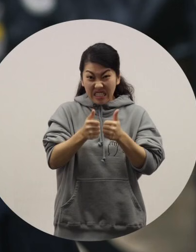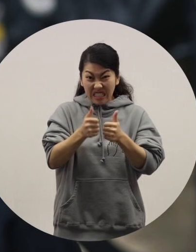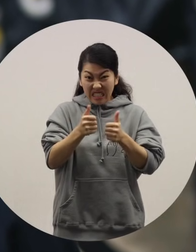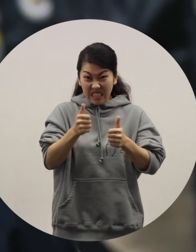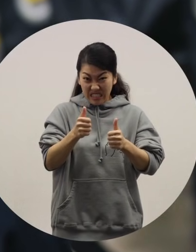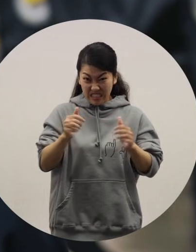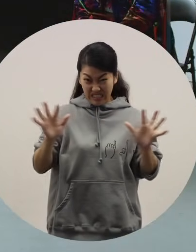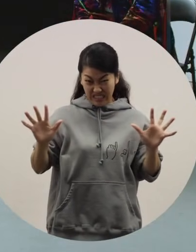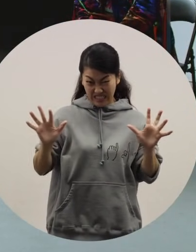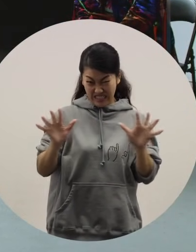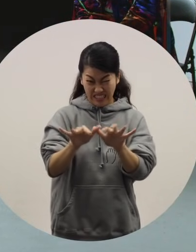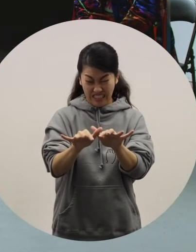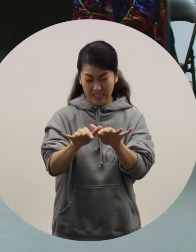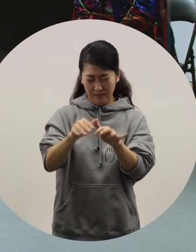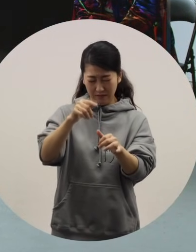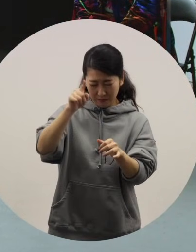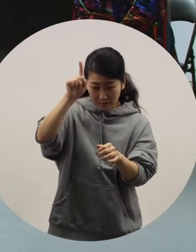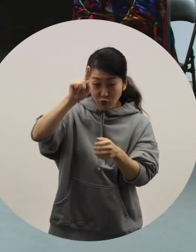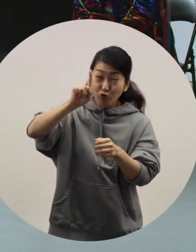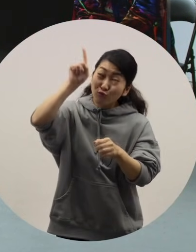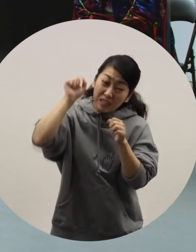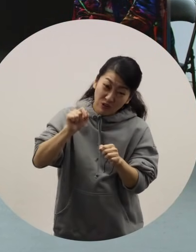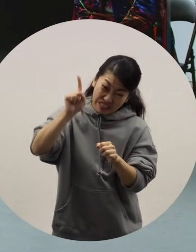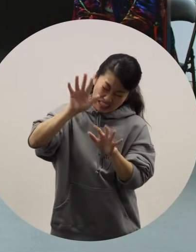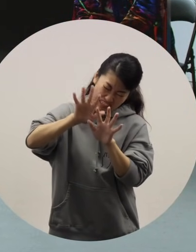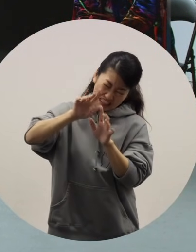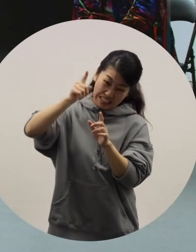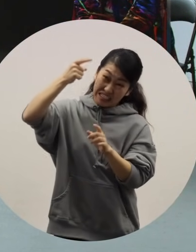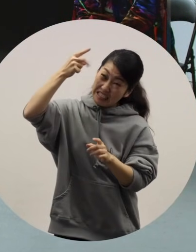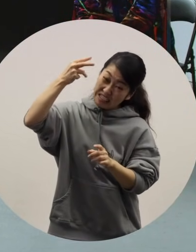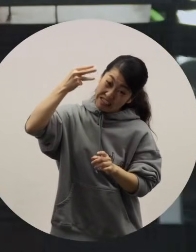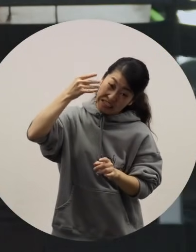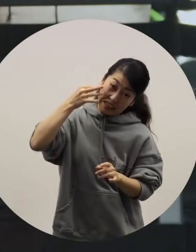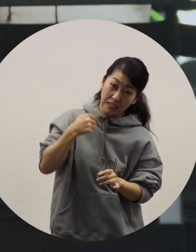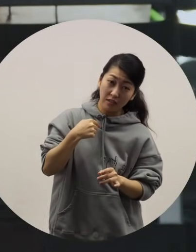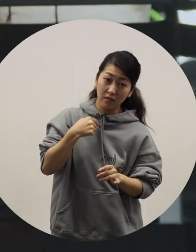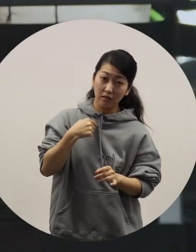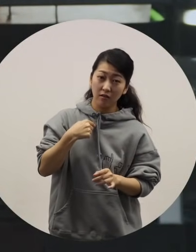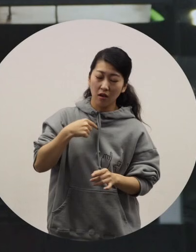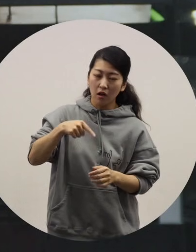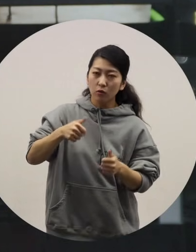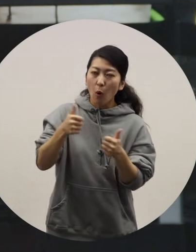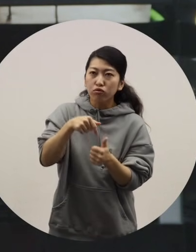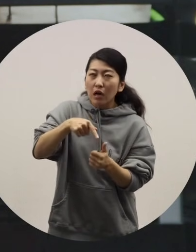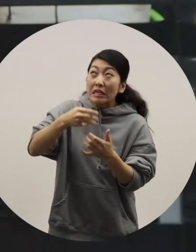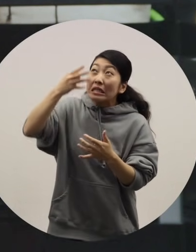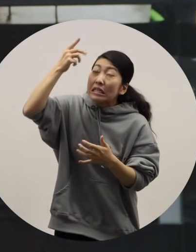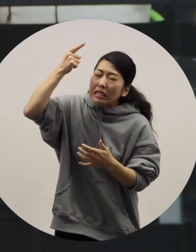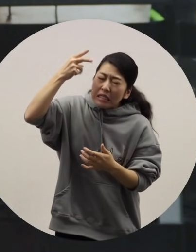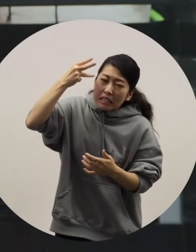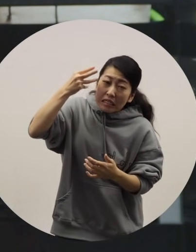I can't get the top score. There is only a goal to reach for. It is very limited.